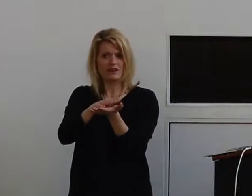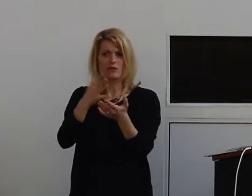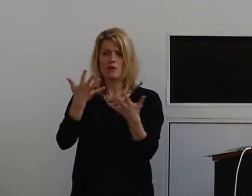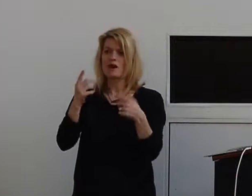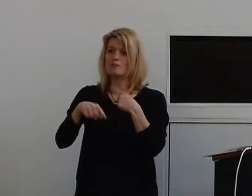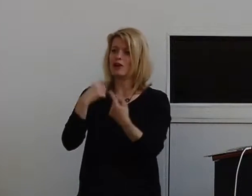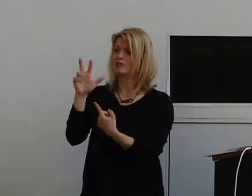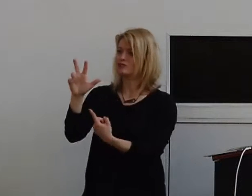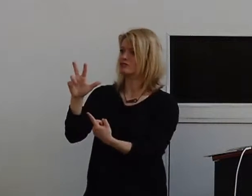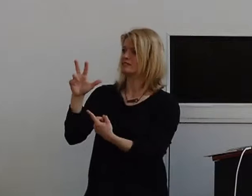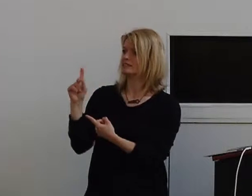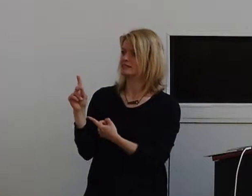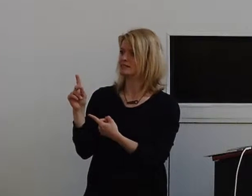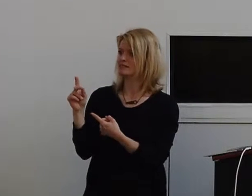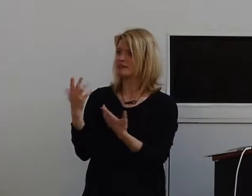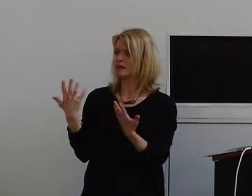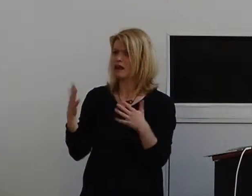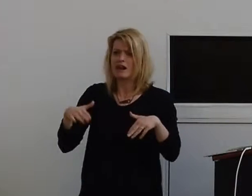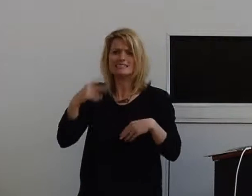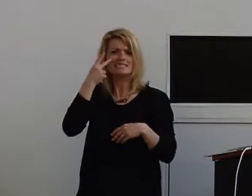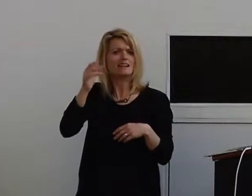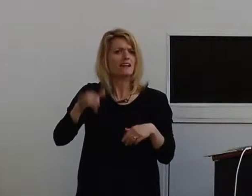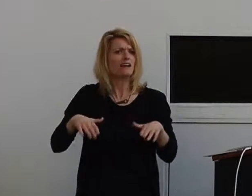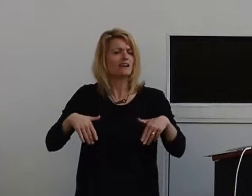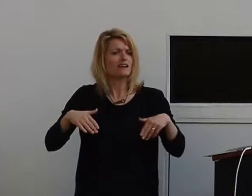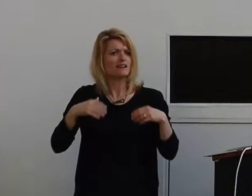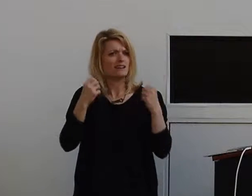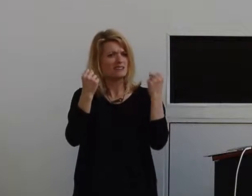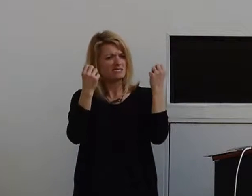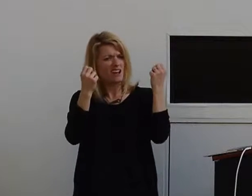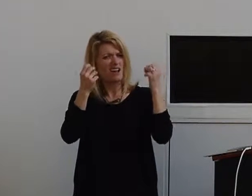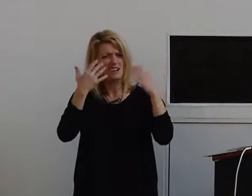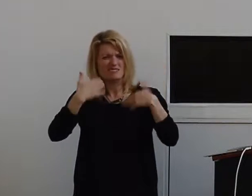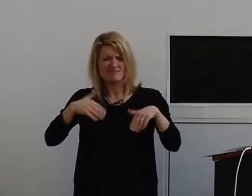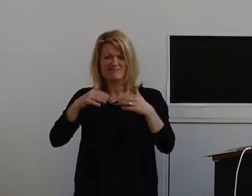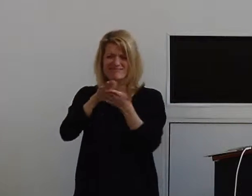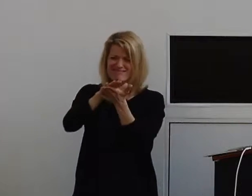we can capture our literature in three dimensions.